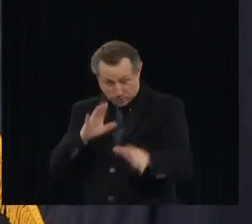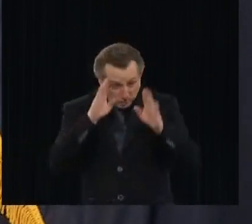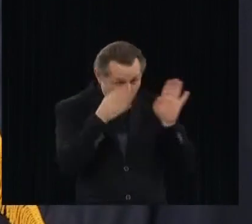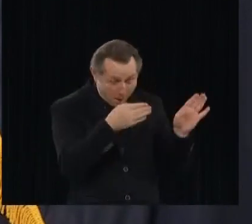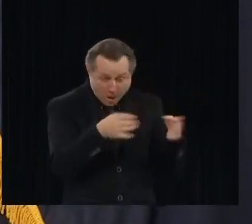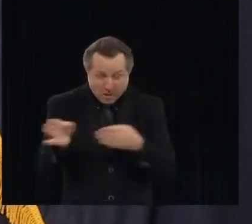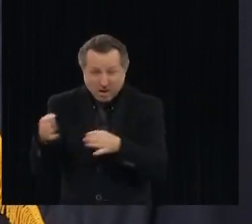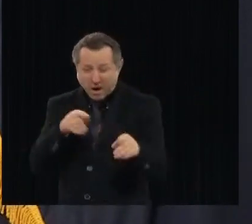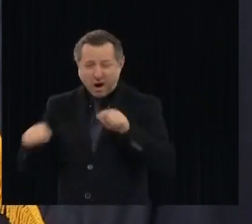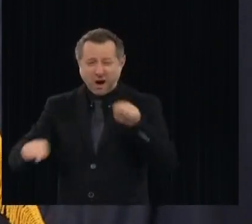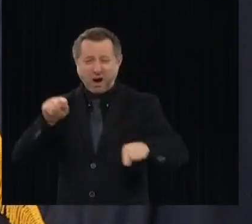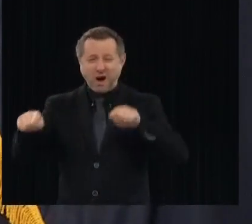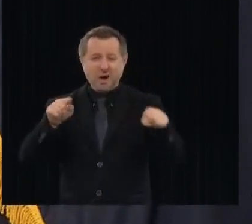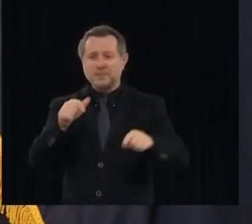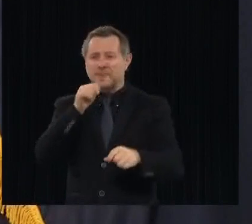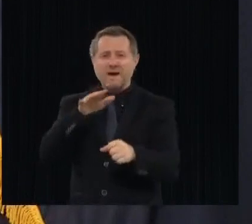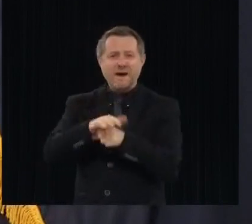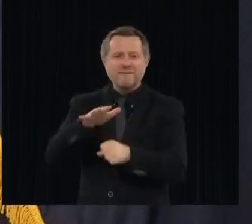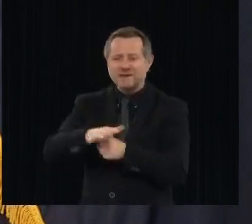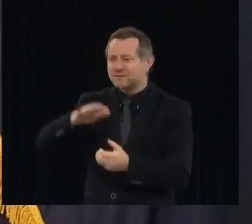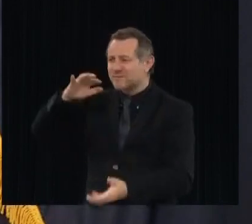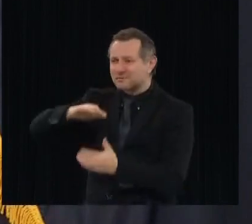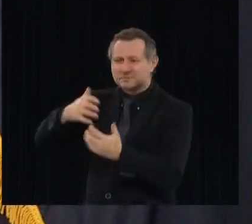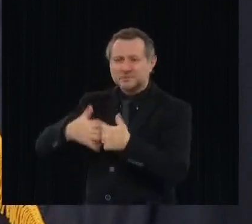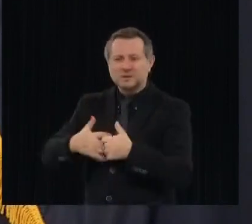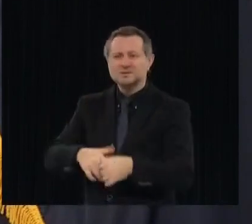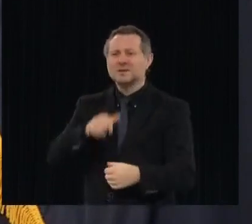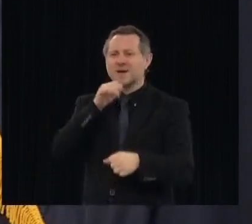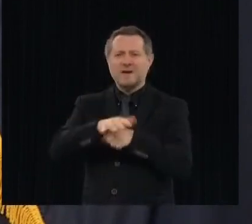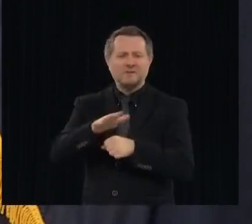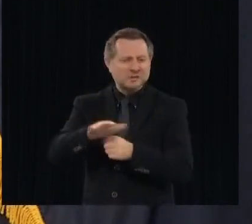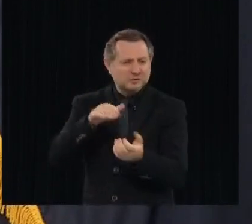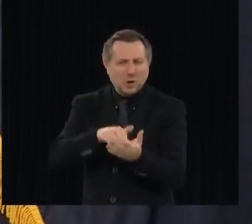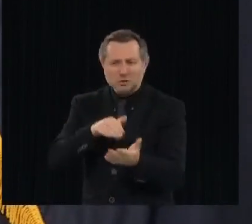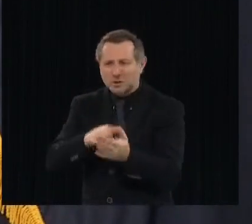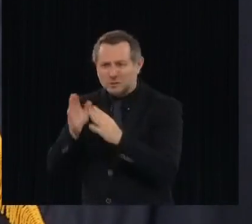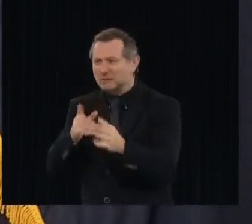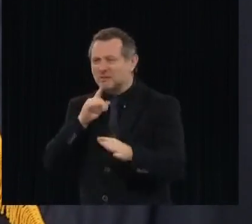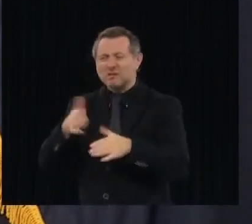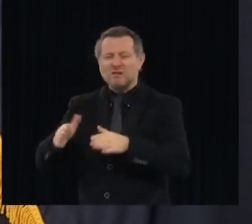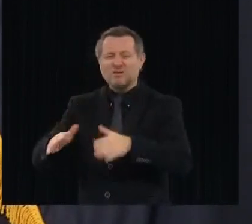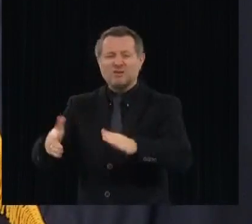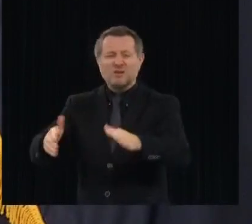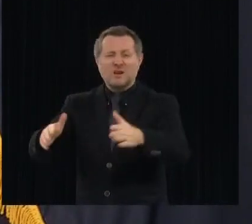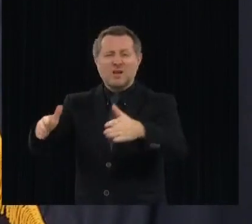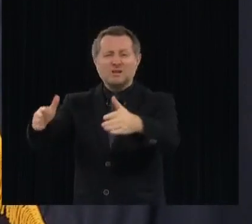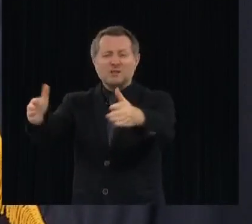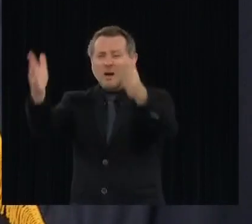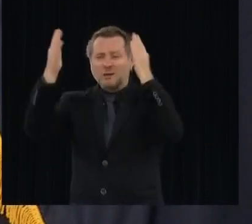GURNEYS IN HOSPITALS BECAUSE THE DOCTORS AND THE NURSES WERE